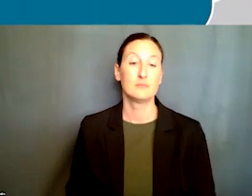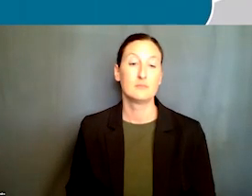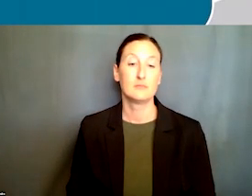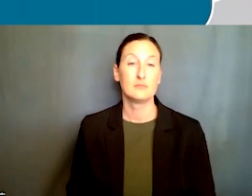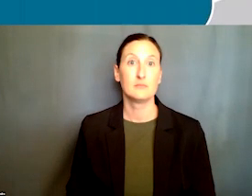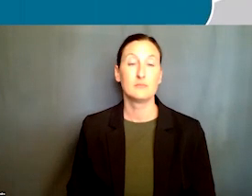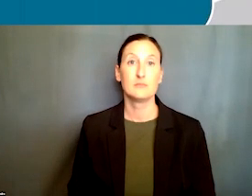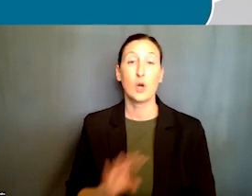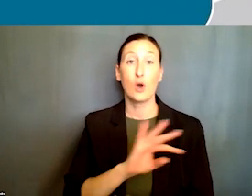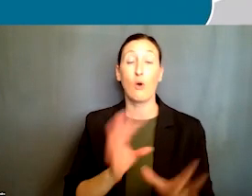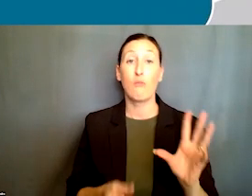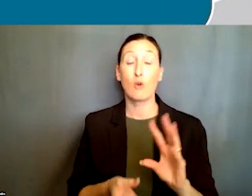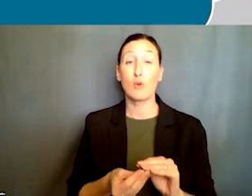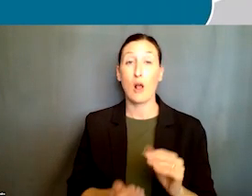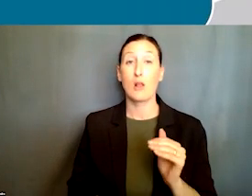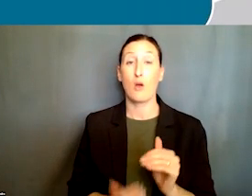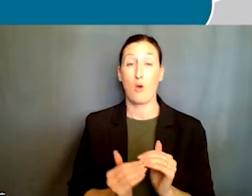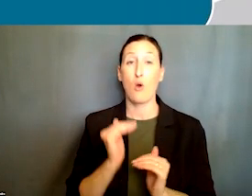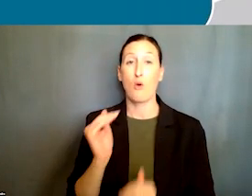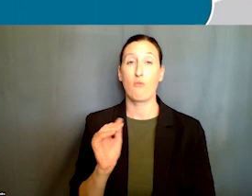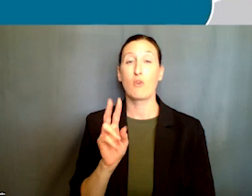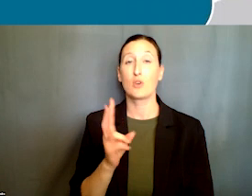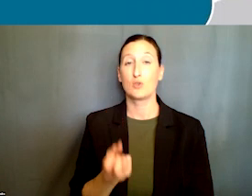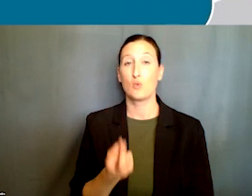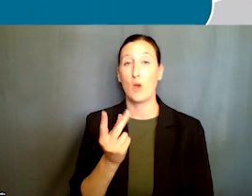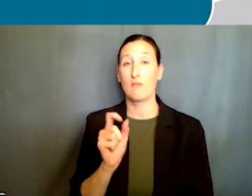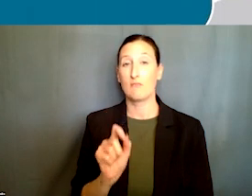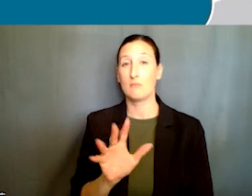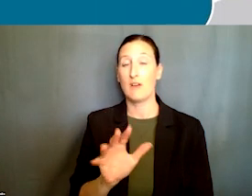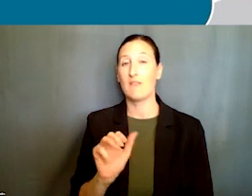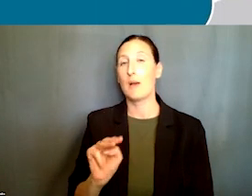over 12.5 million was invested in FY22.